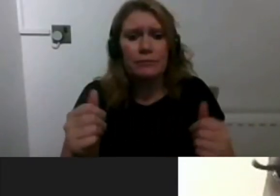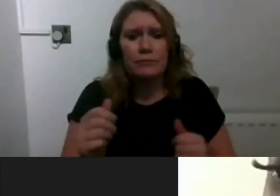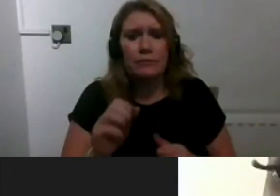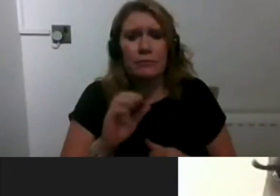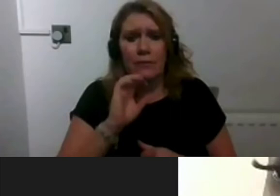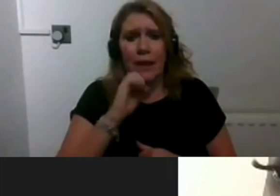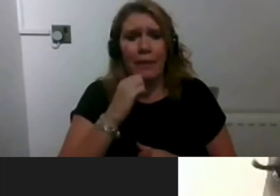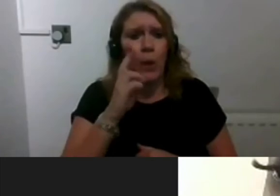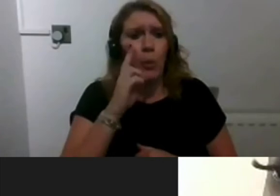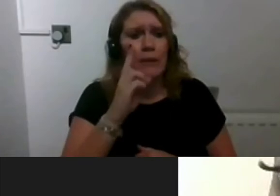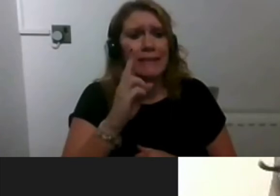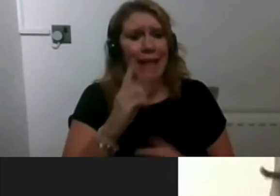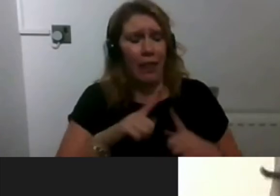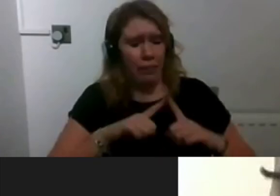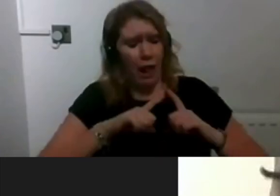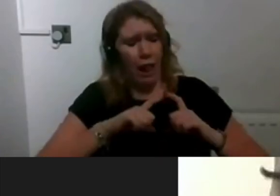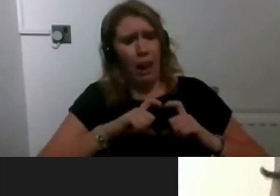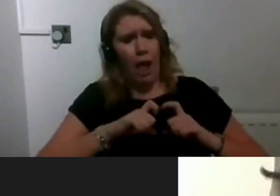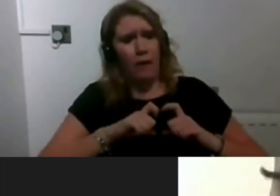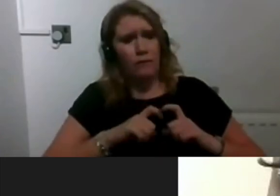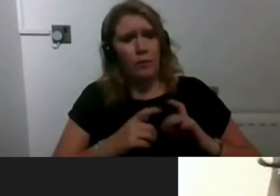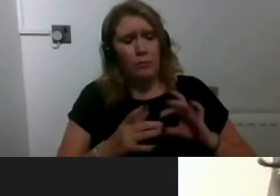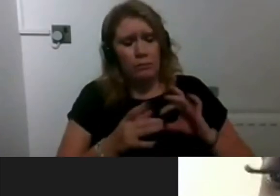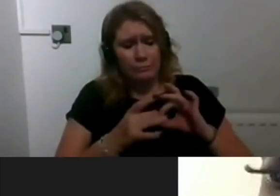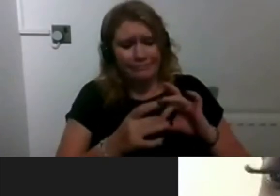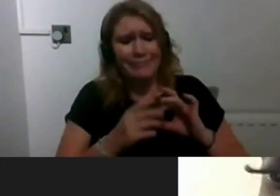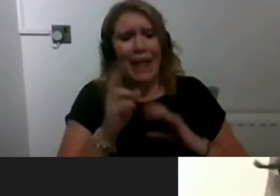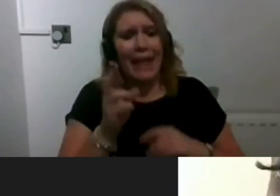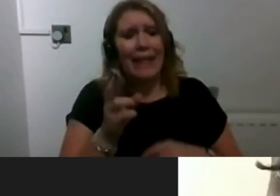We fight for Coronavirus we will meet again. We will see our family.